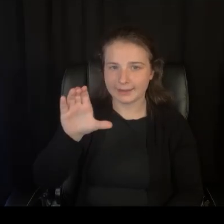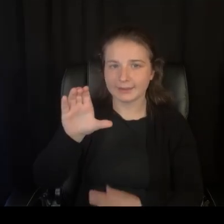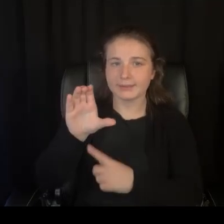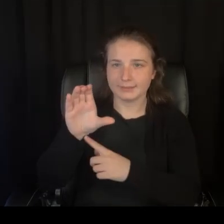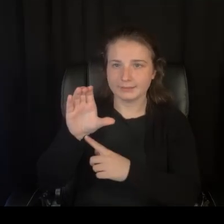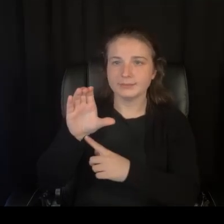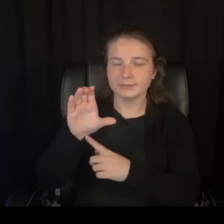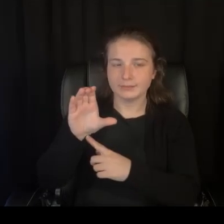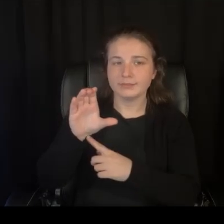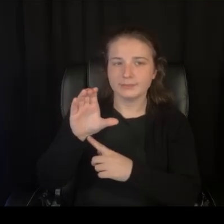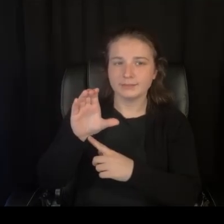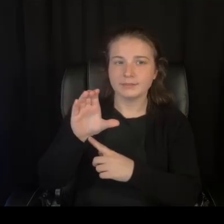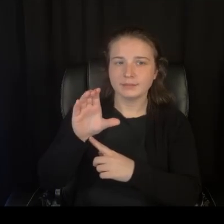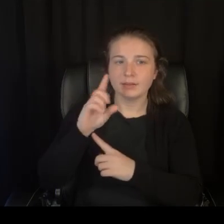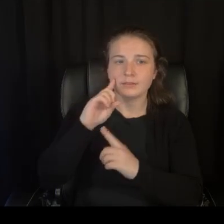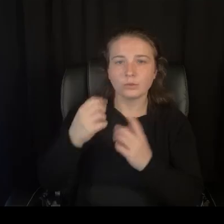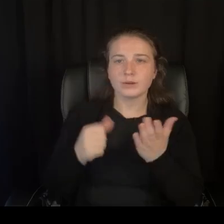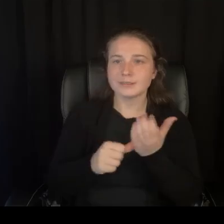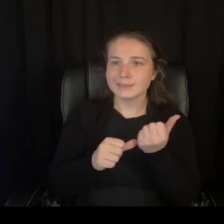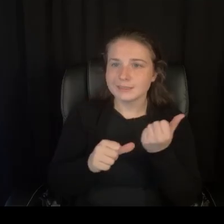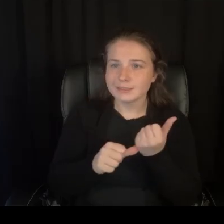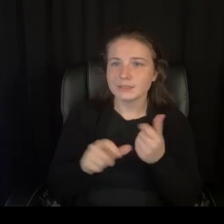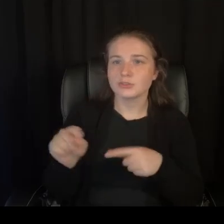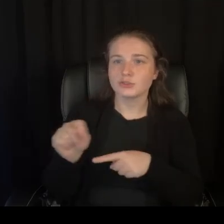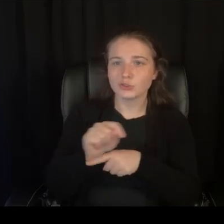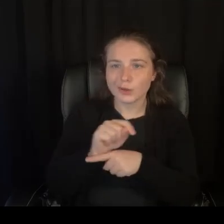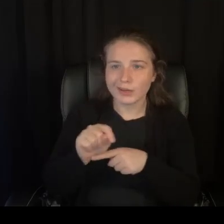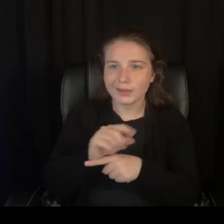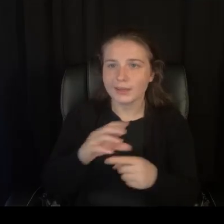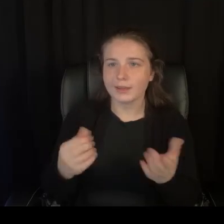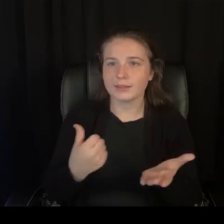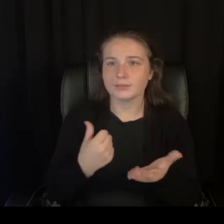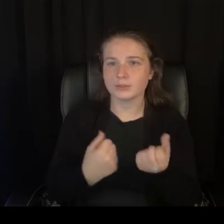Centers, known as SERTAC, for assistance training and support.